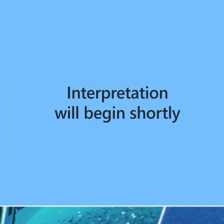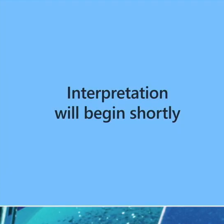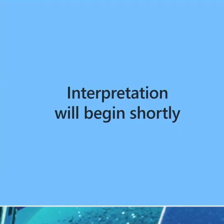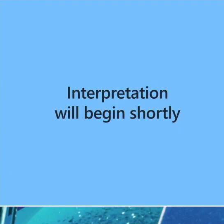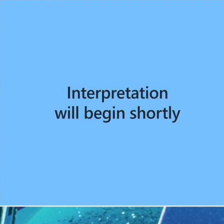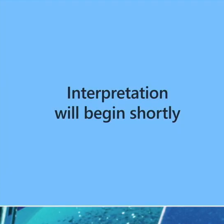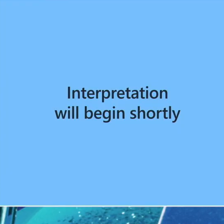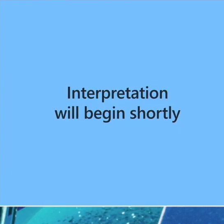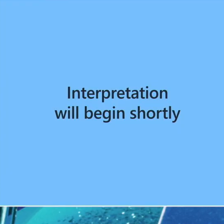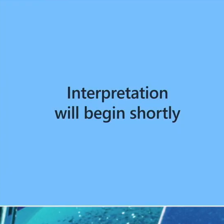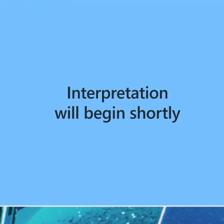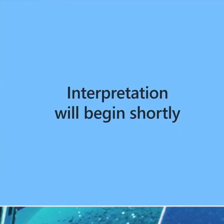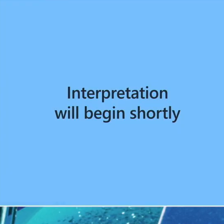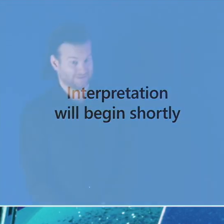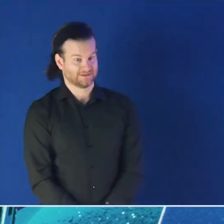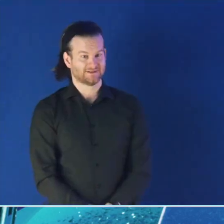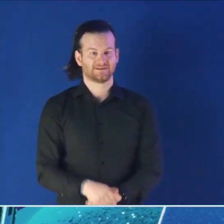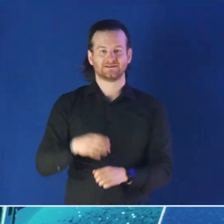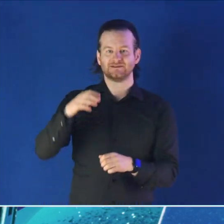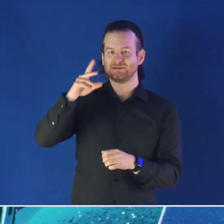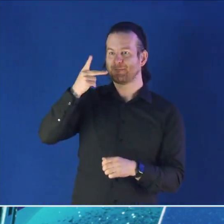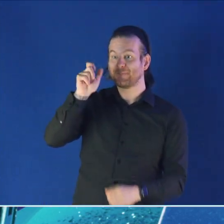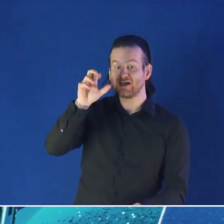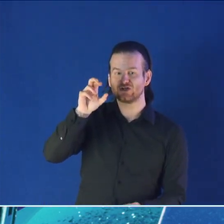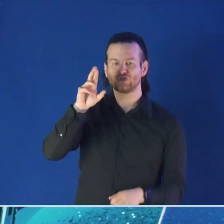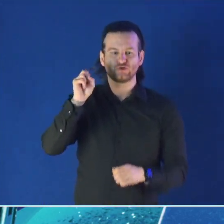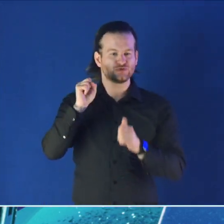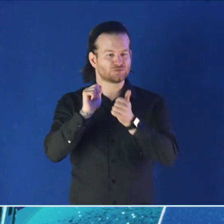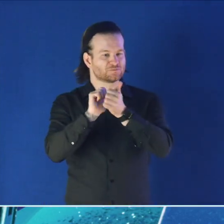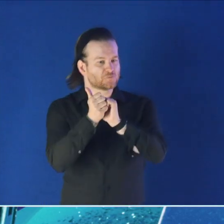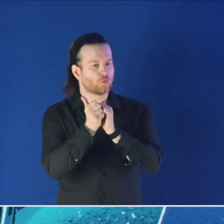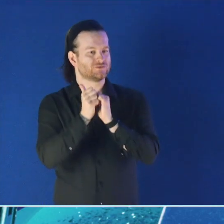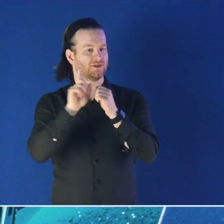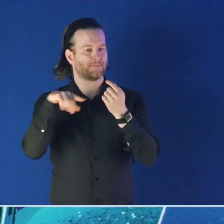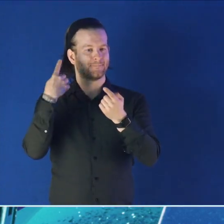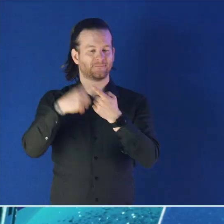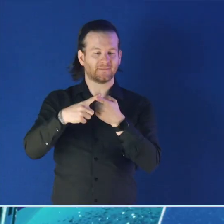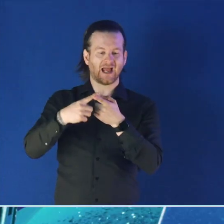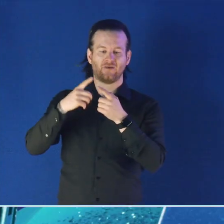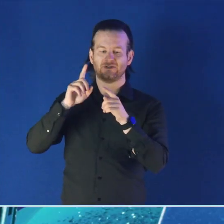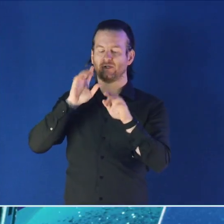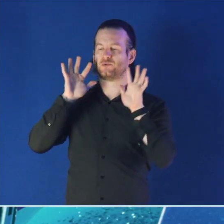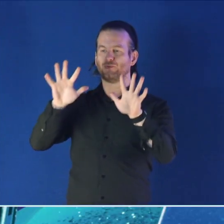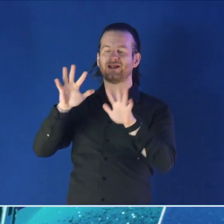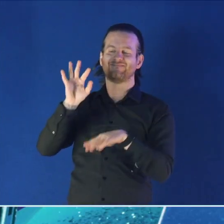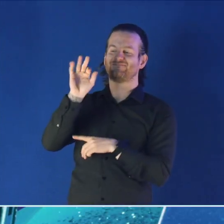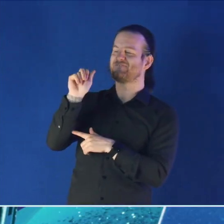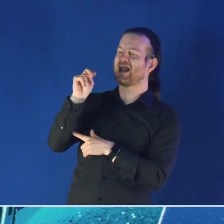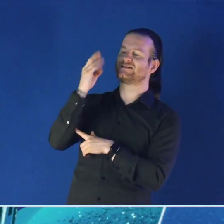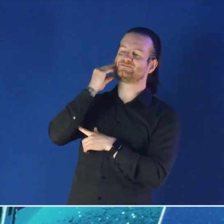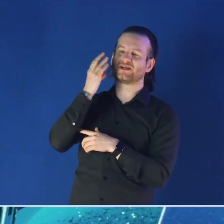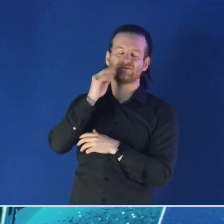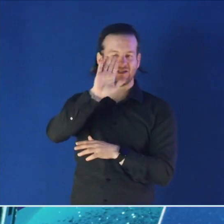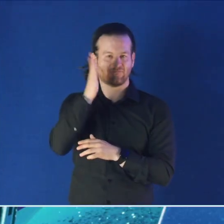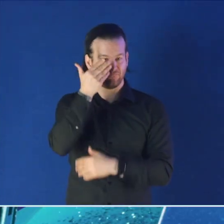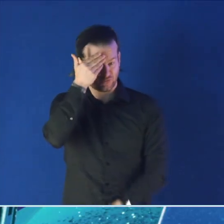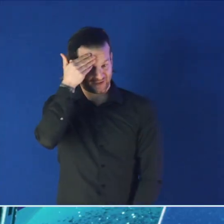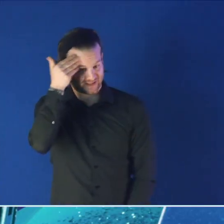Pacers Sports & Entertainment is all about creating unforgettable fan experiences. There was a significantly underserved segment that came to our events.